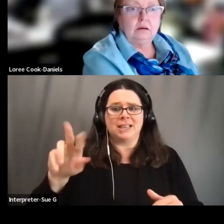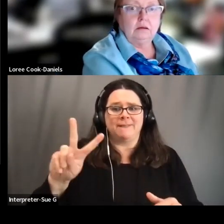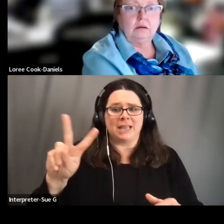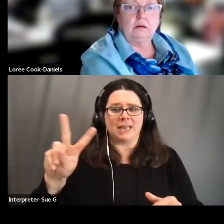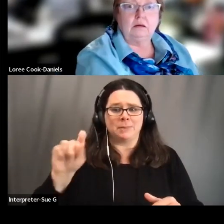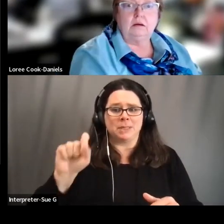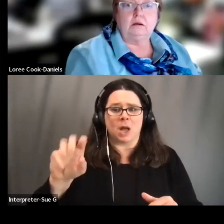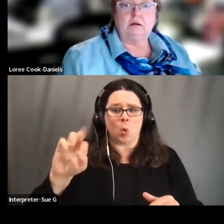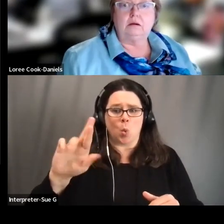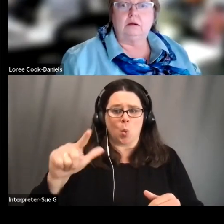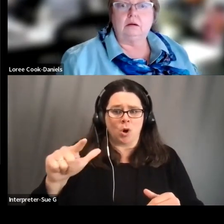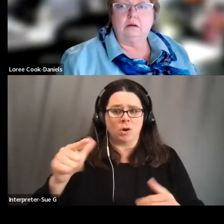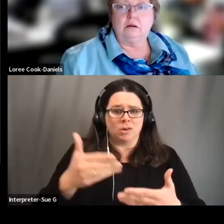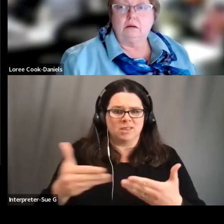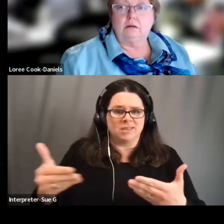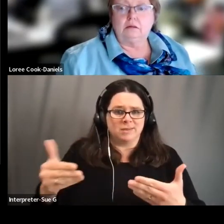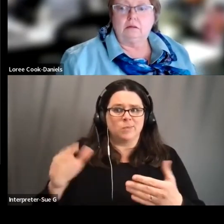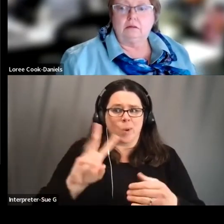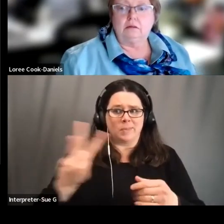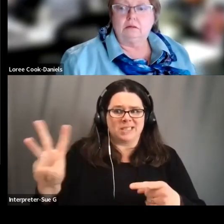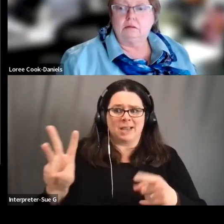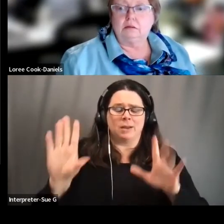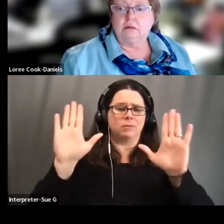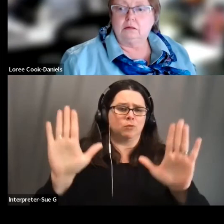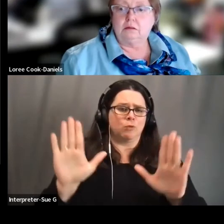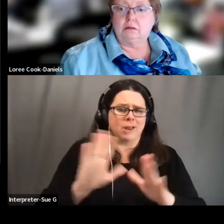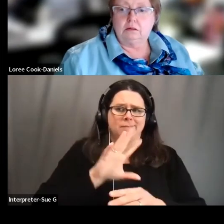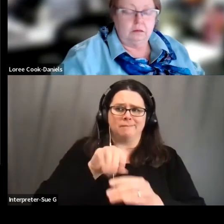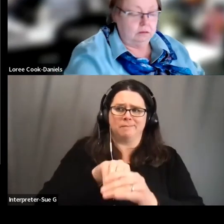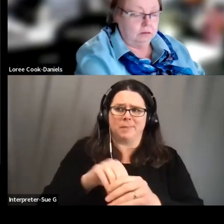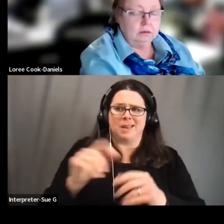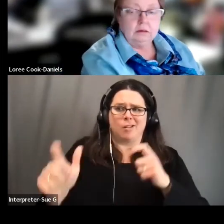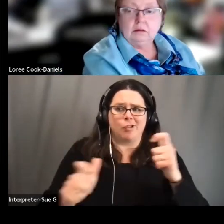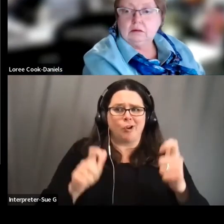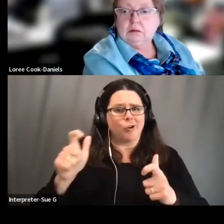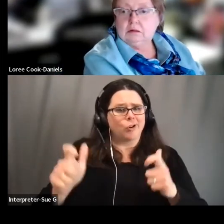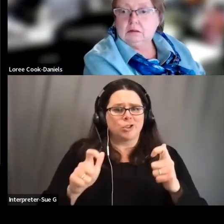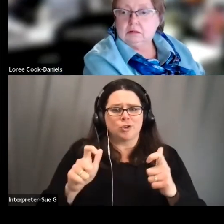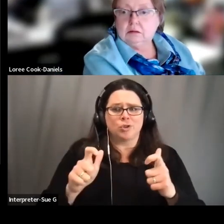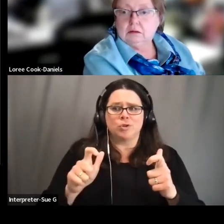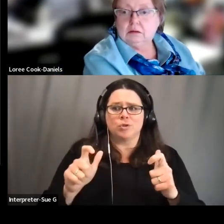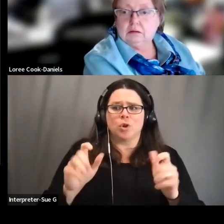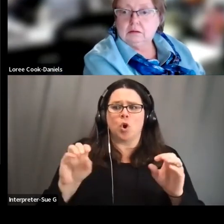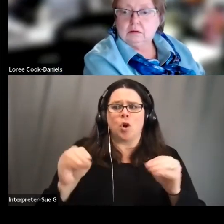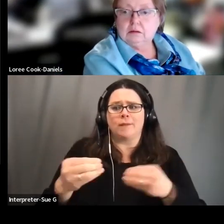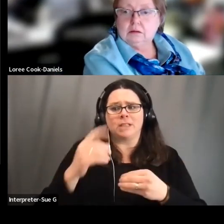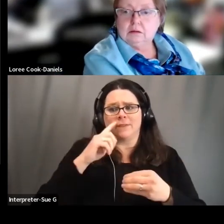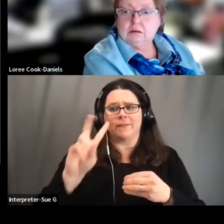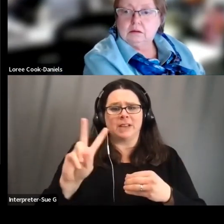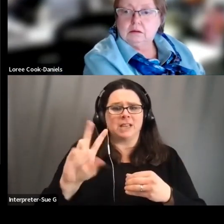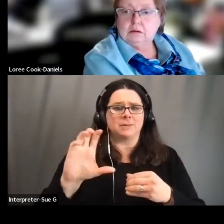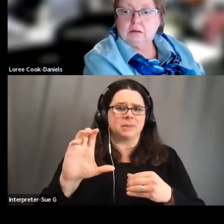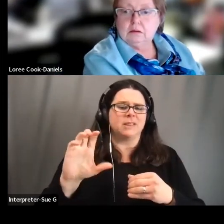We were involved a few years ago with this really large Office for Victims of Crime-funded project